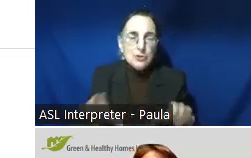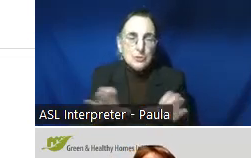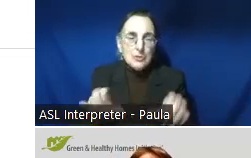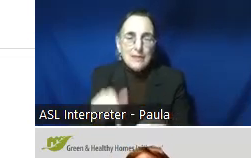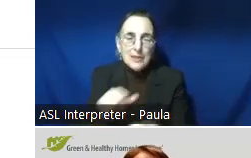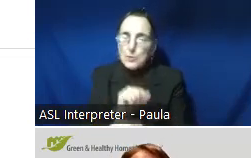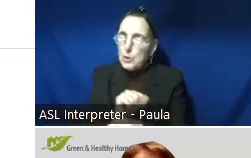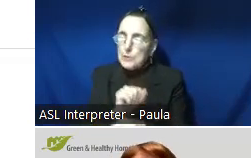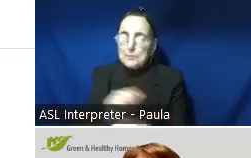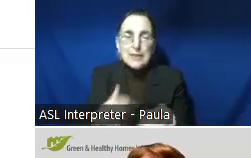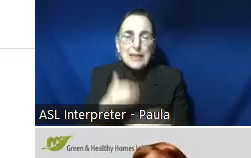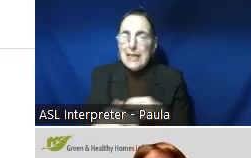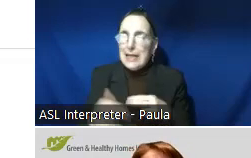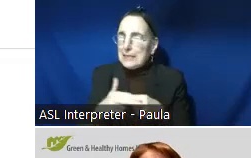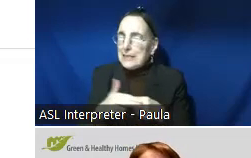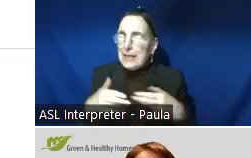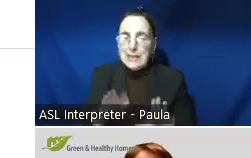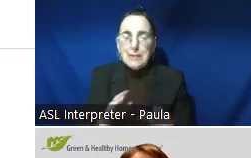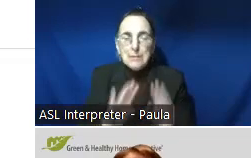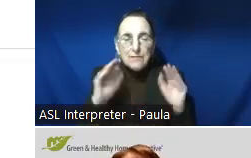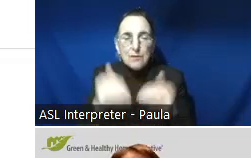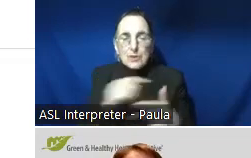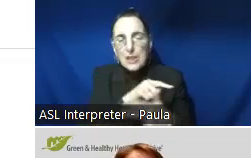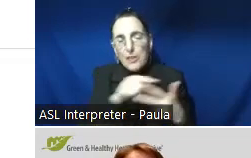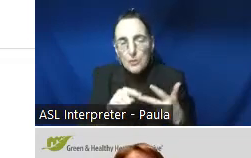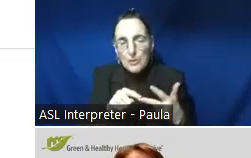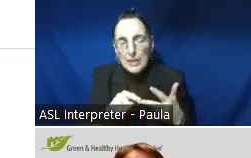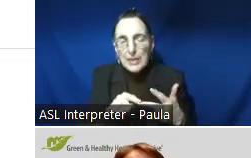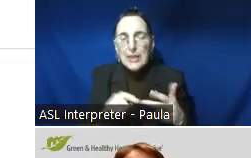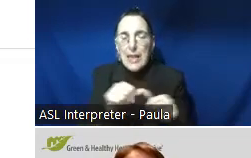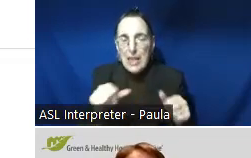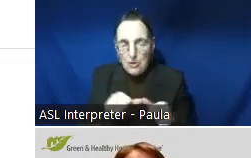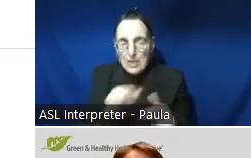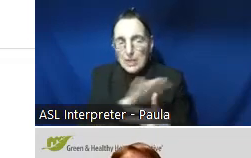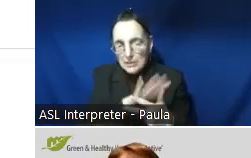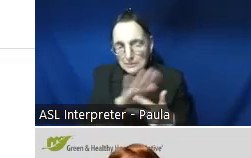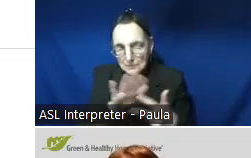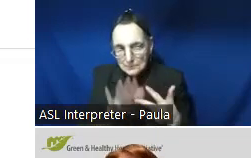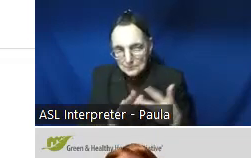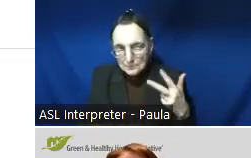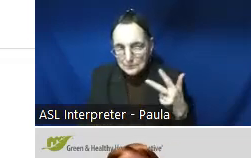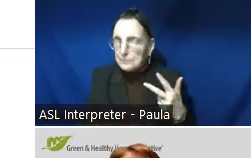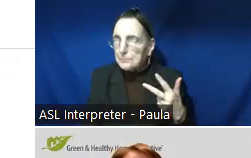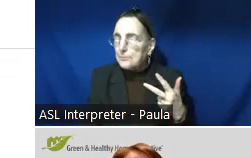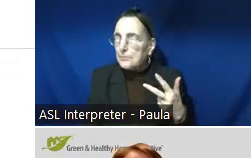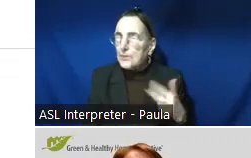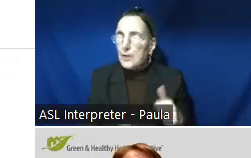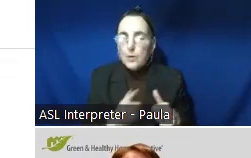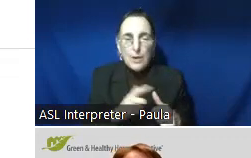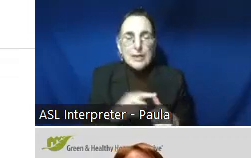Let me focus on three areas that we will talk about today. One also in North Carolina